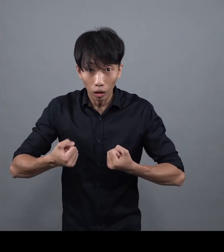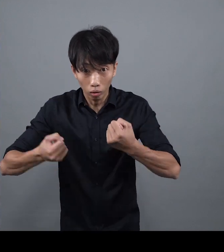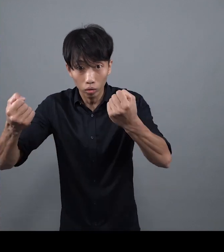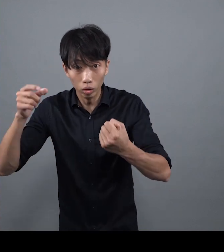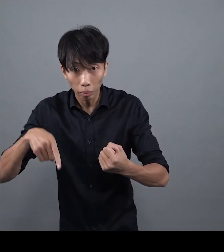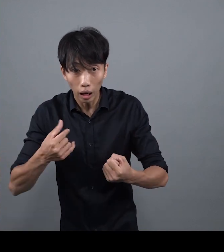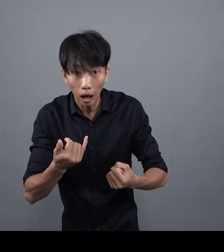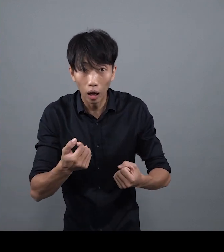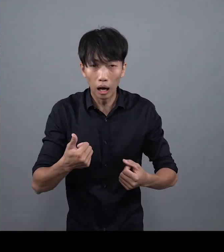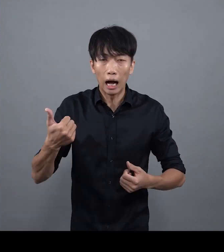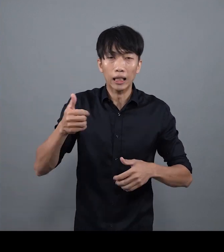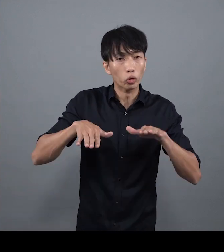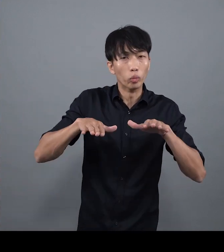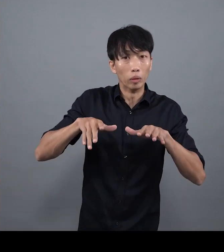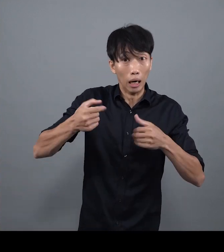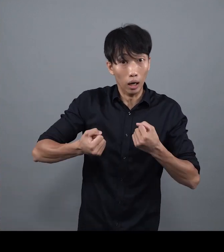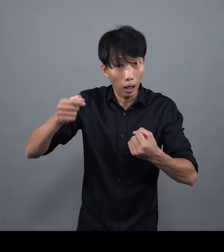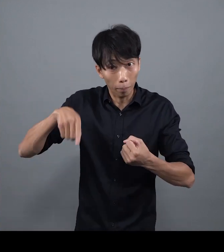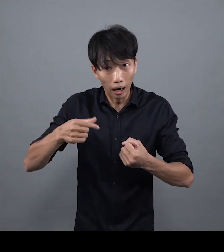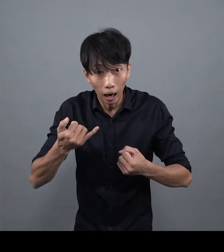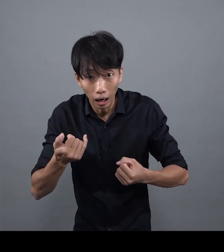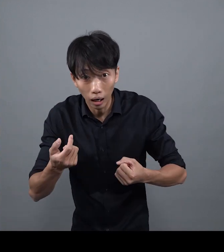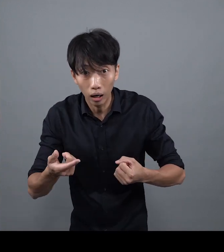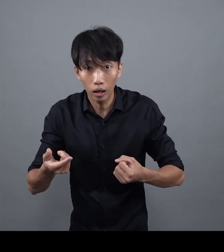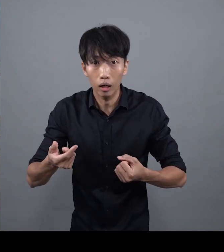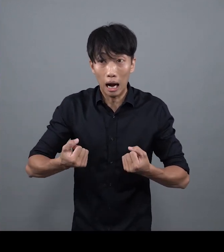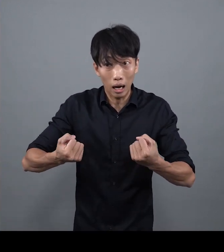Yes, almost. Are we ready to go?